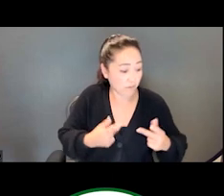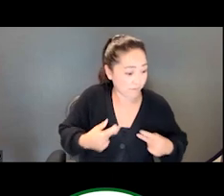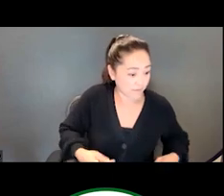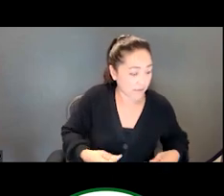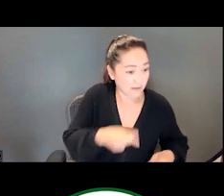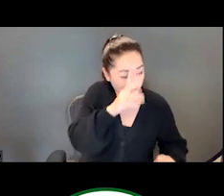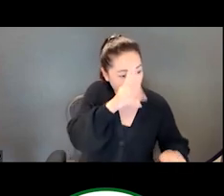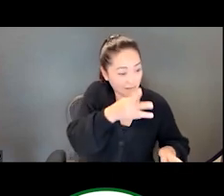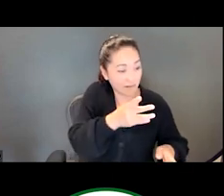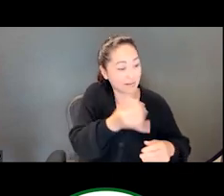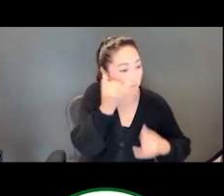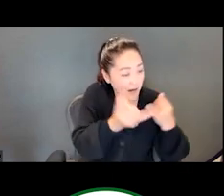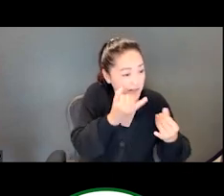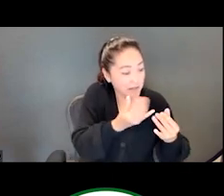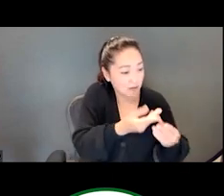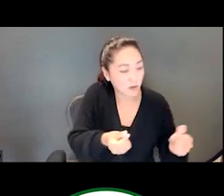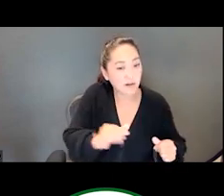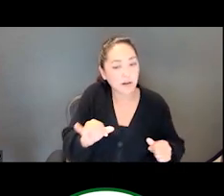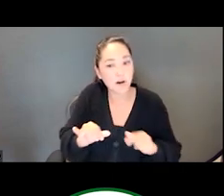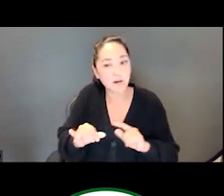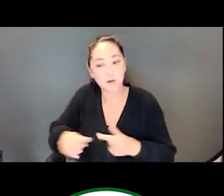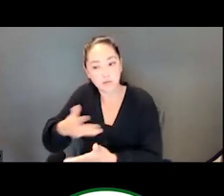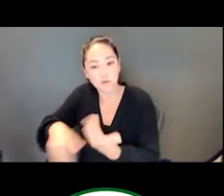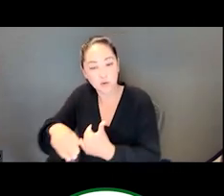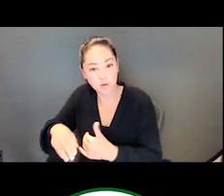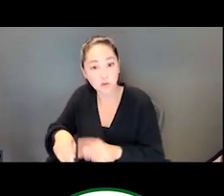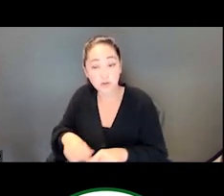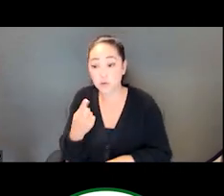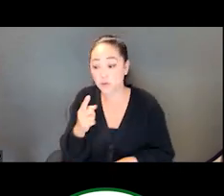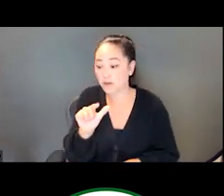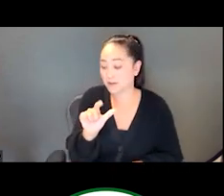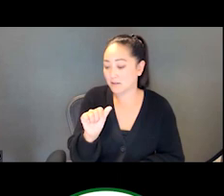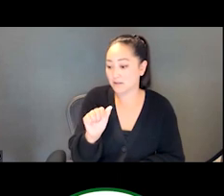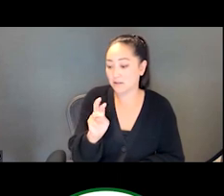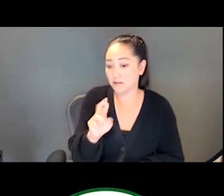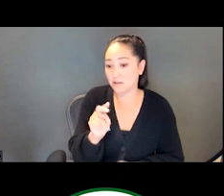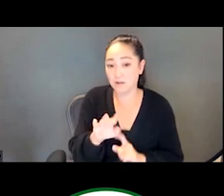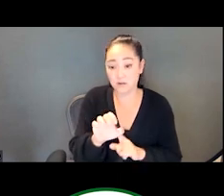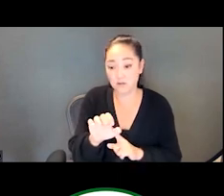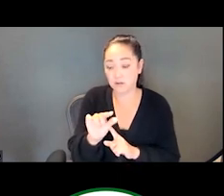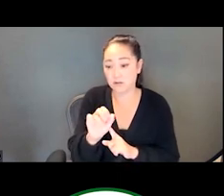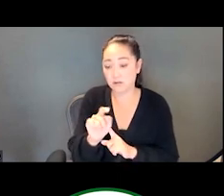station with audible sounds throat that allow blind folks and people with low vision to locate different buildings.